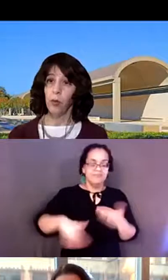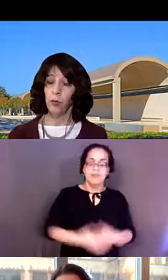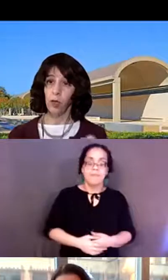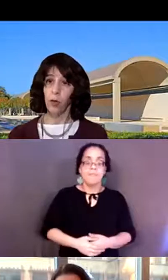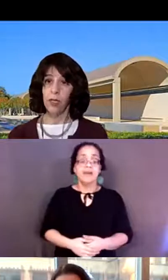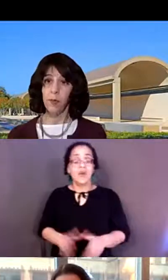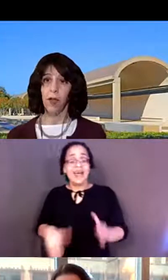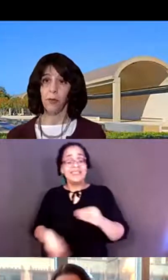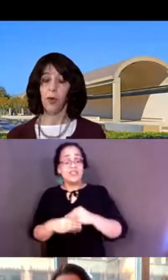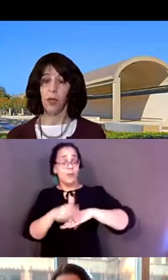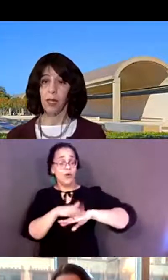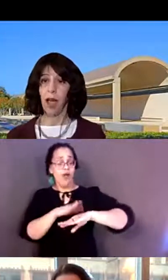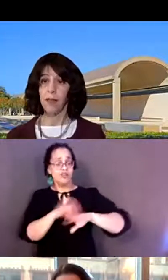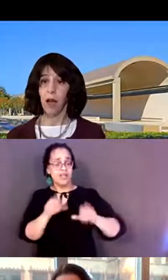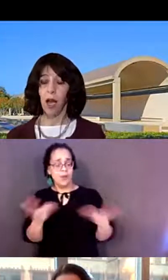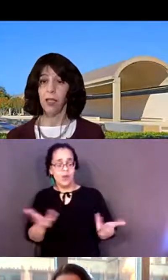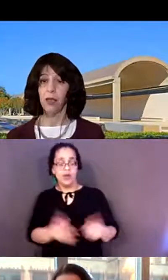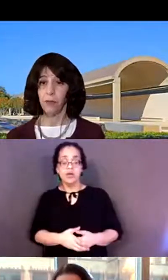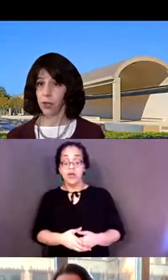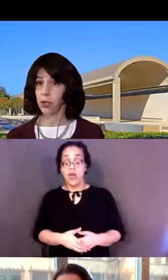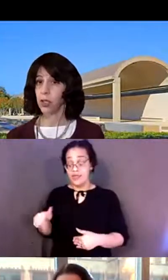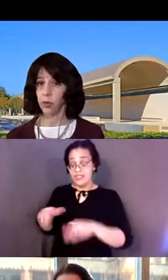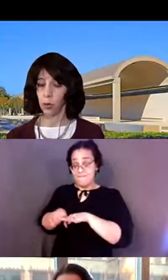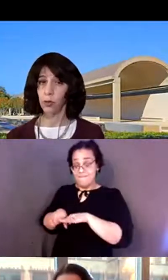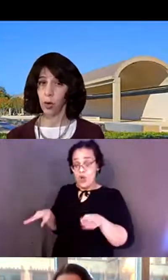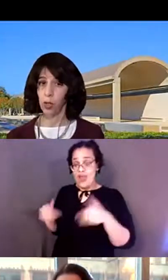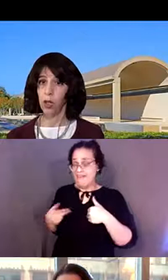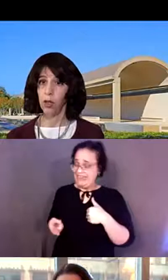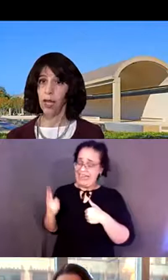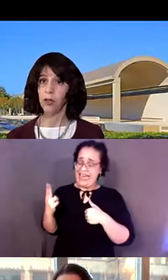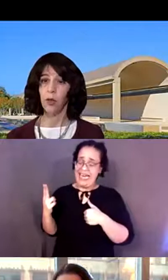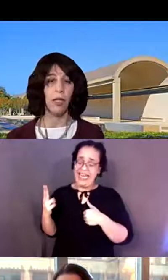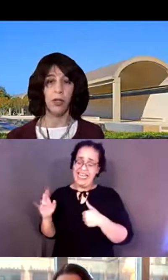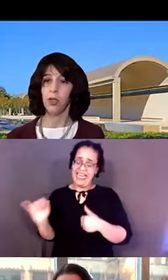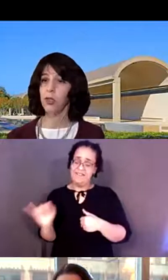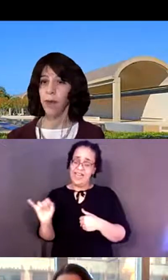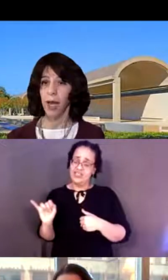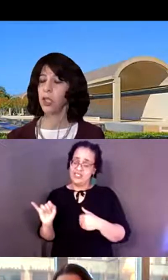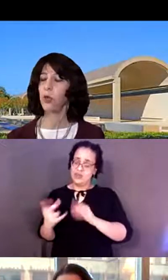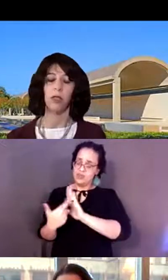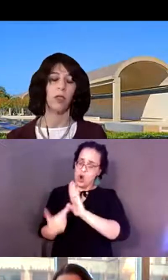we're going to be on a floor that has a higher infection control protocol and so